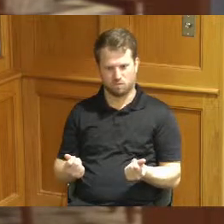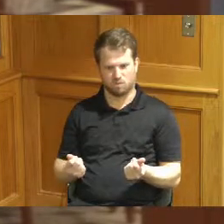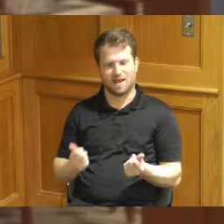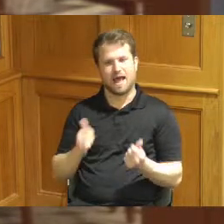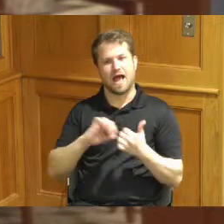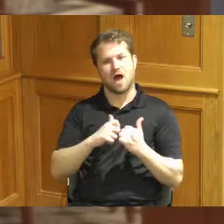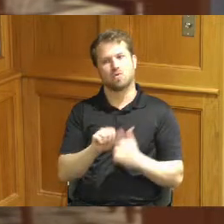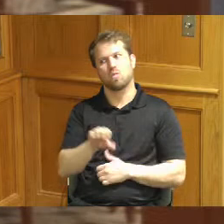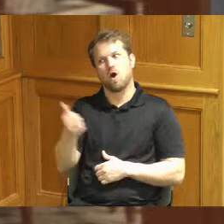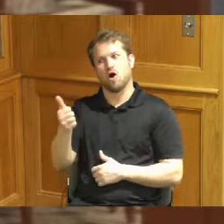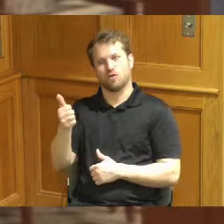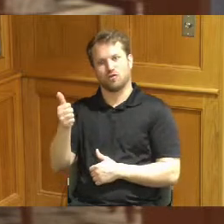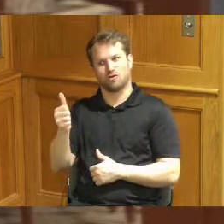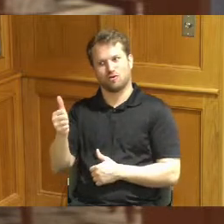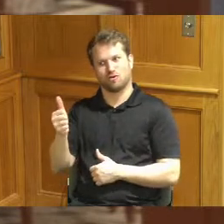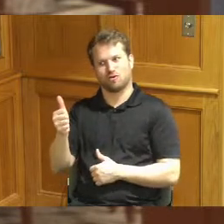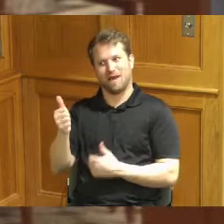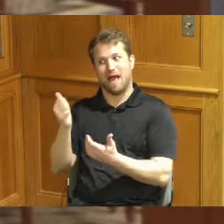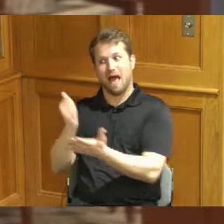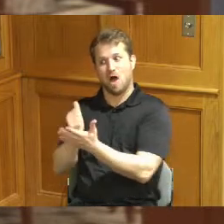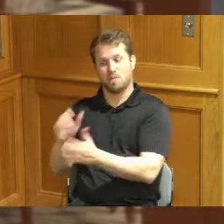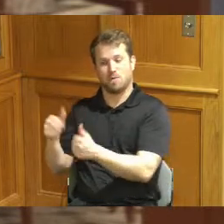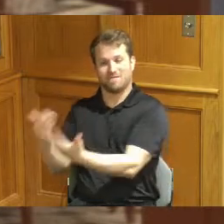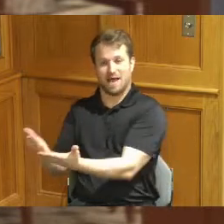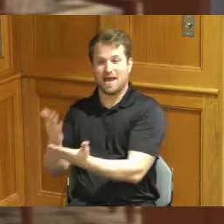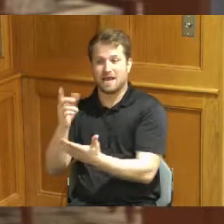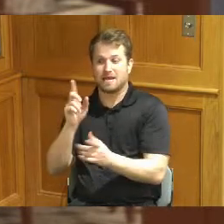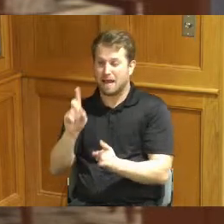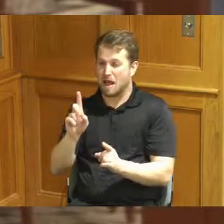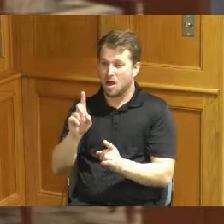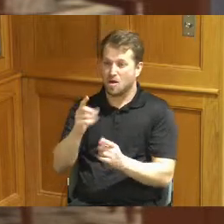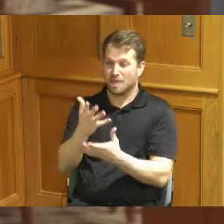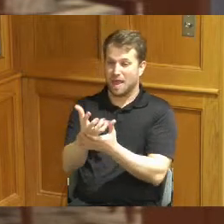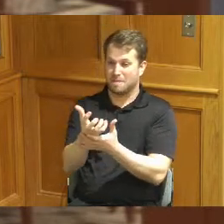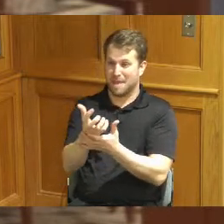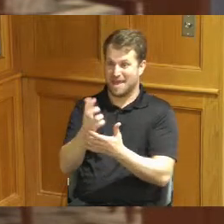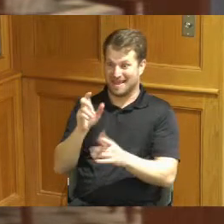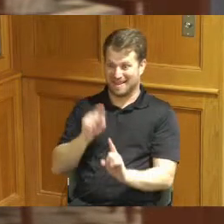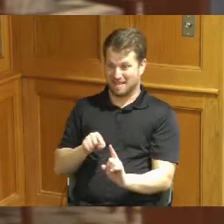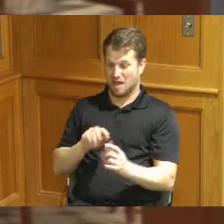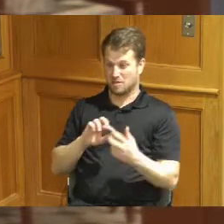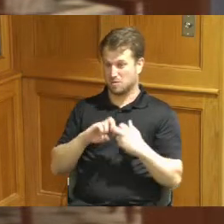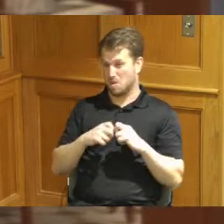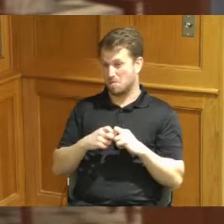but the if the problem is panhandling we're probably really looking at about a third of